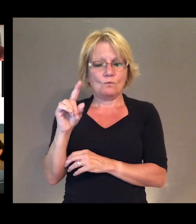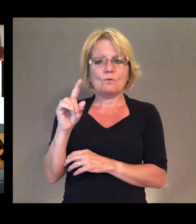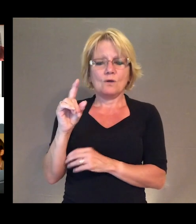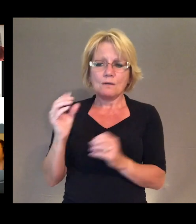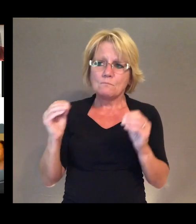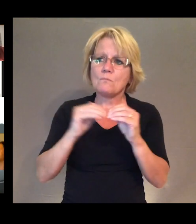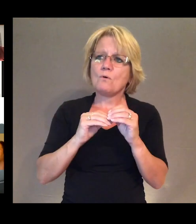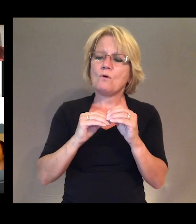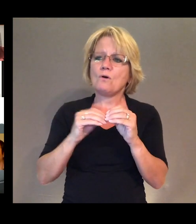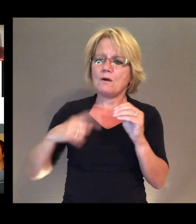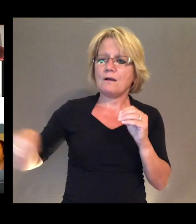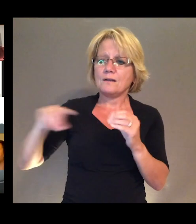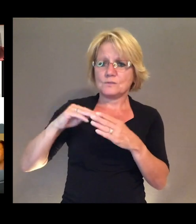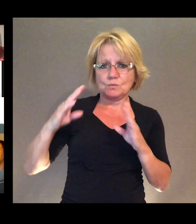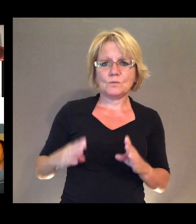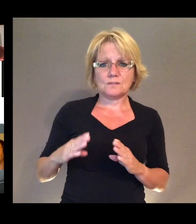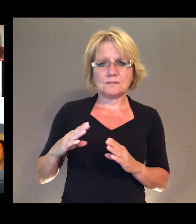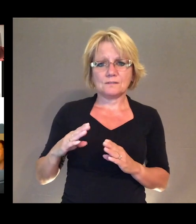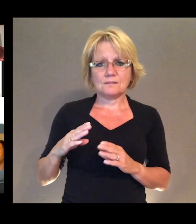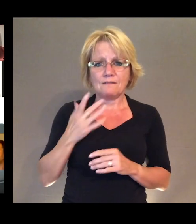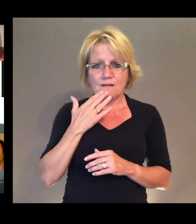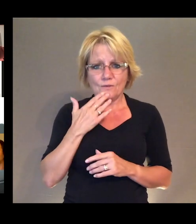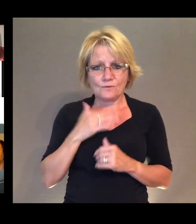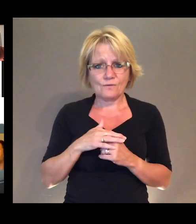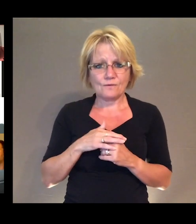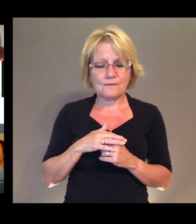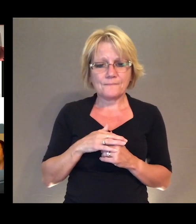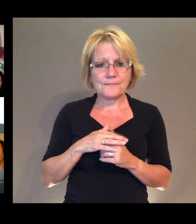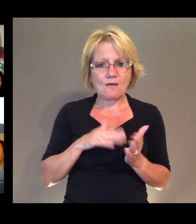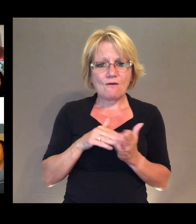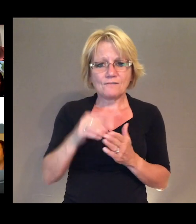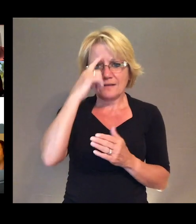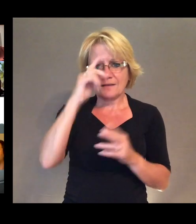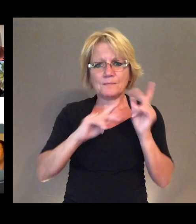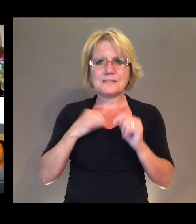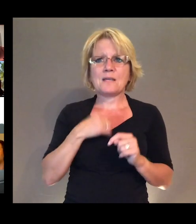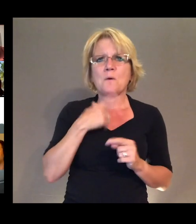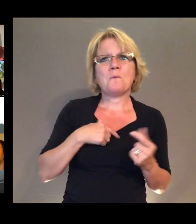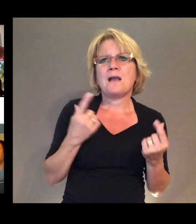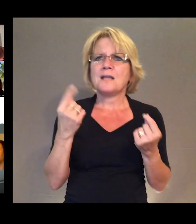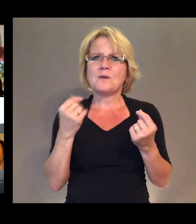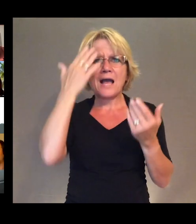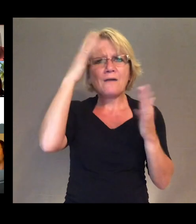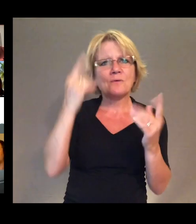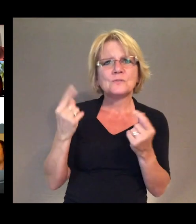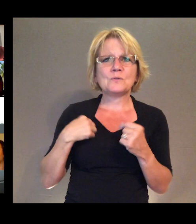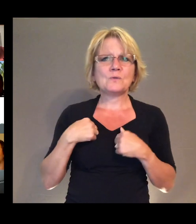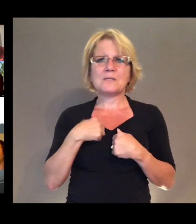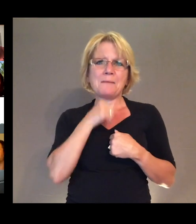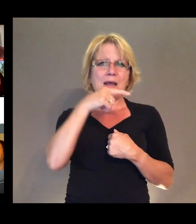of our students of color. A lot of times I think people say, well, what can I do? I don't know what to do. I'm not black, I don't know what to say.